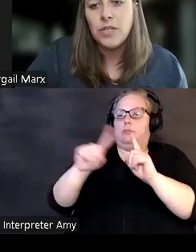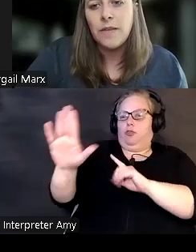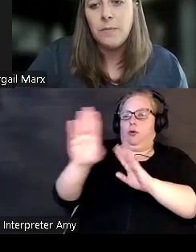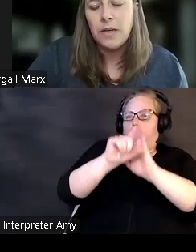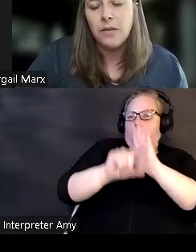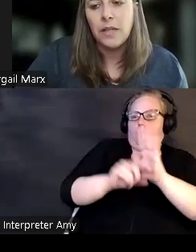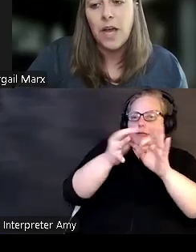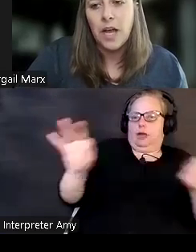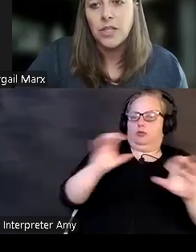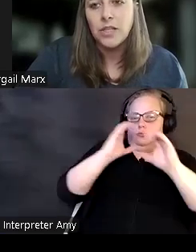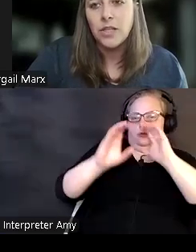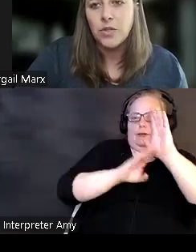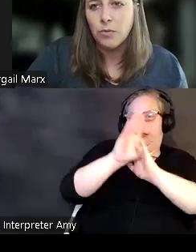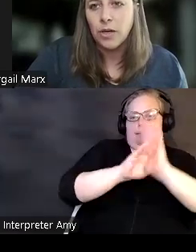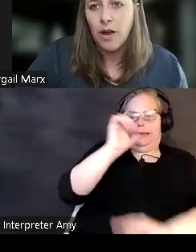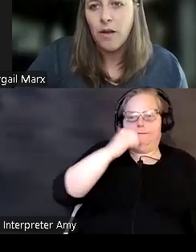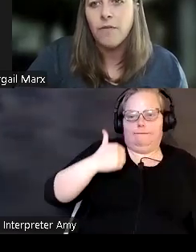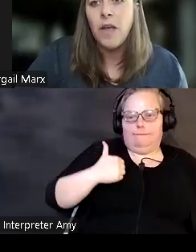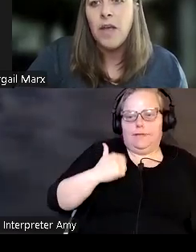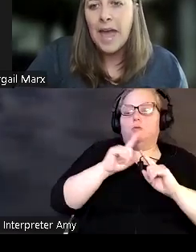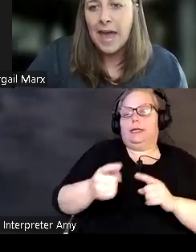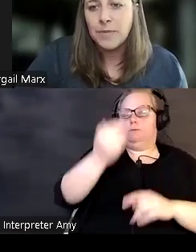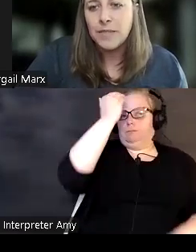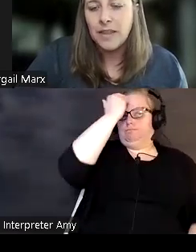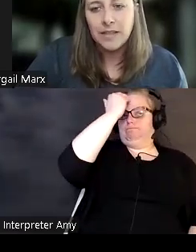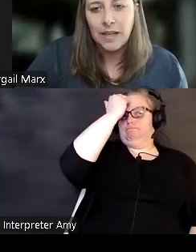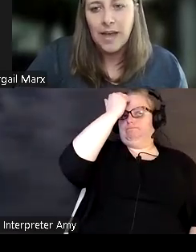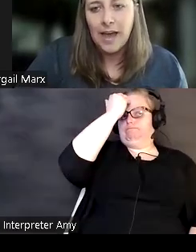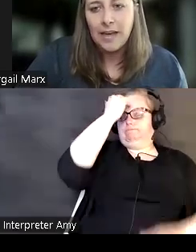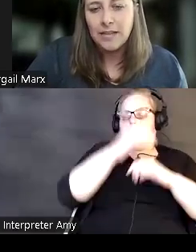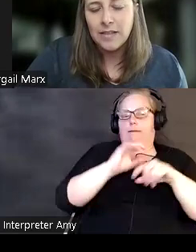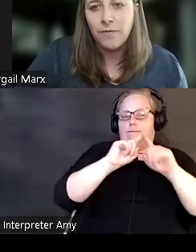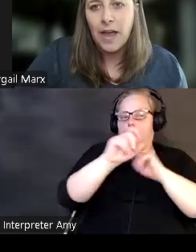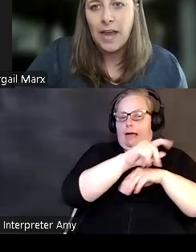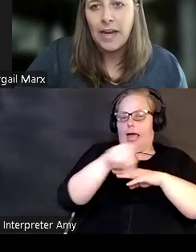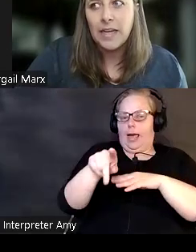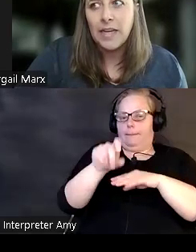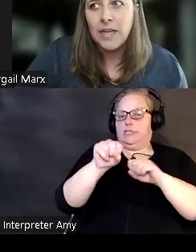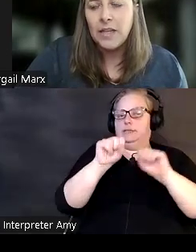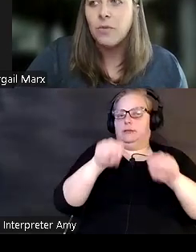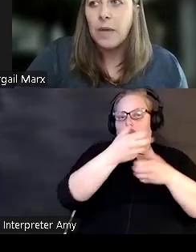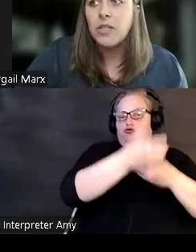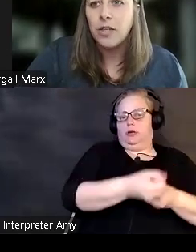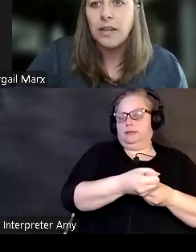so you just have to be a really conscious consumer of apps and things like that to find -- make sure